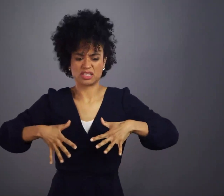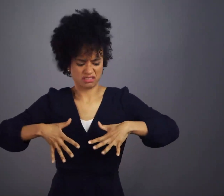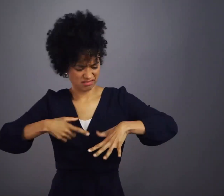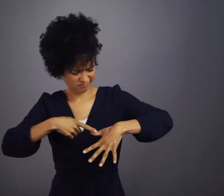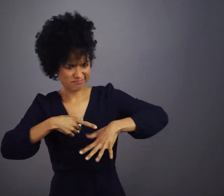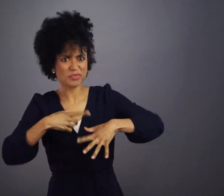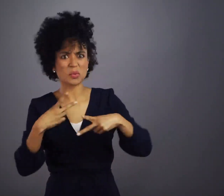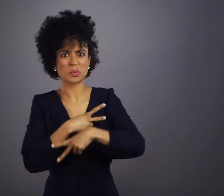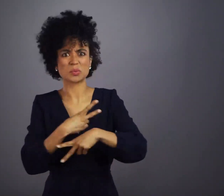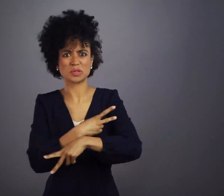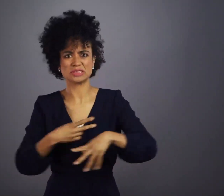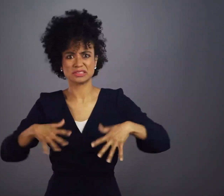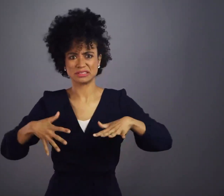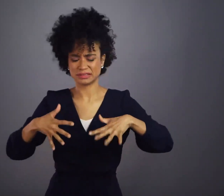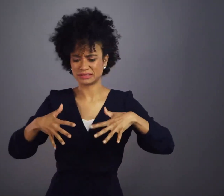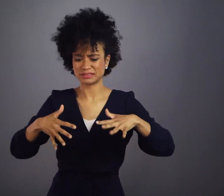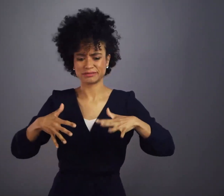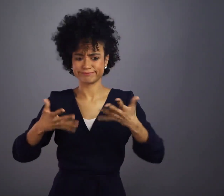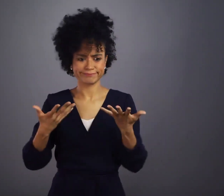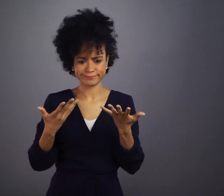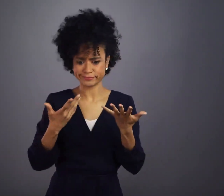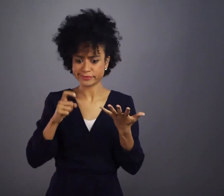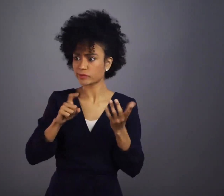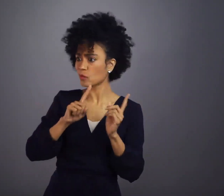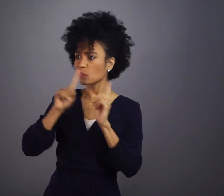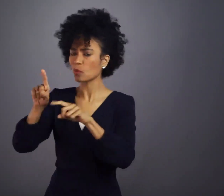to quiet his nerves so he can go to work.